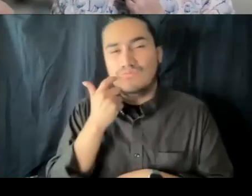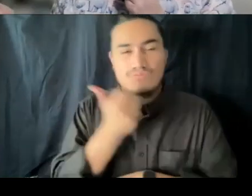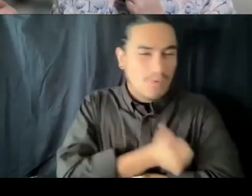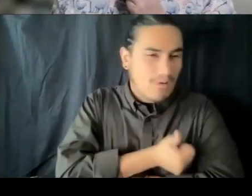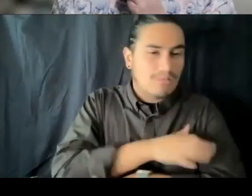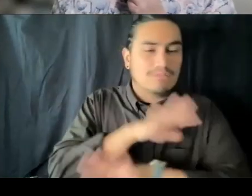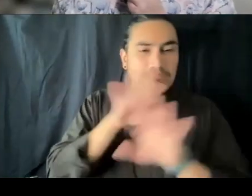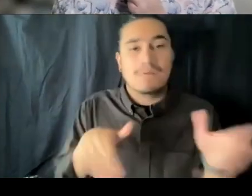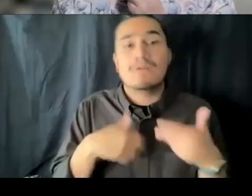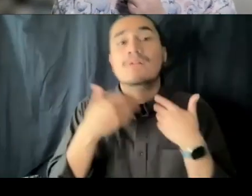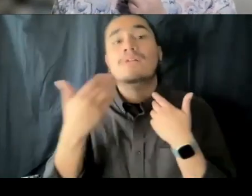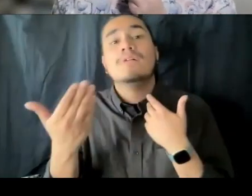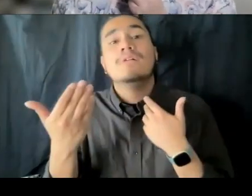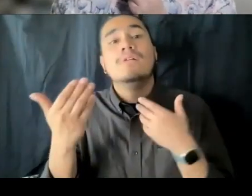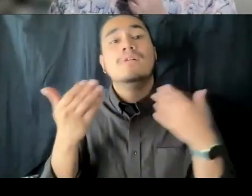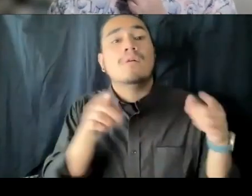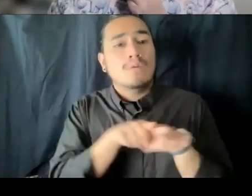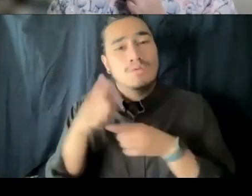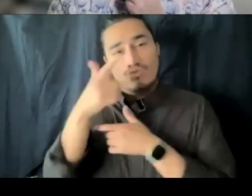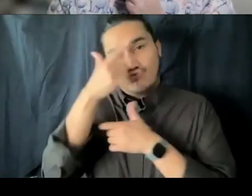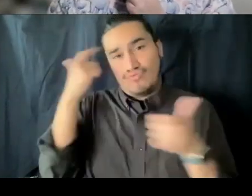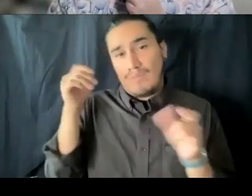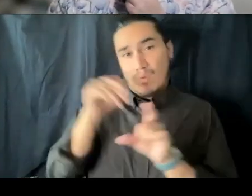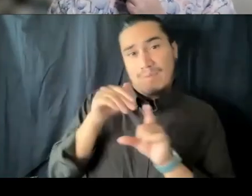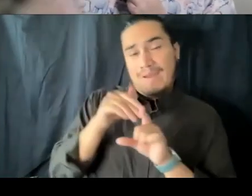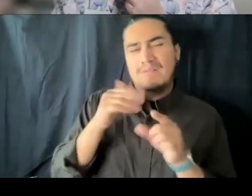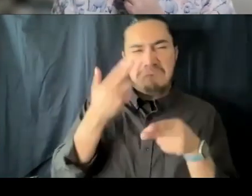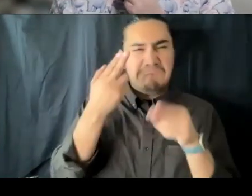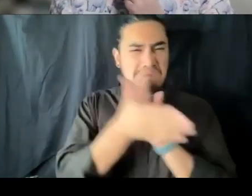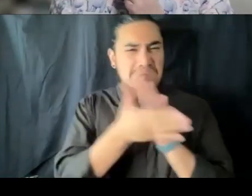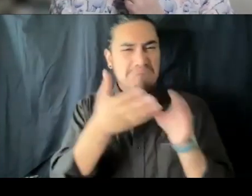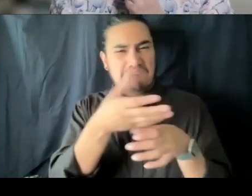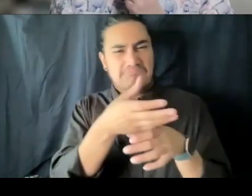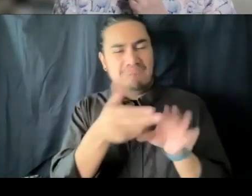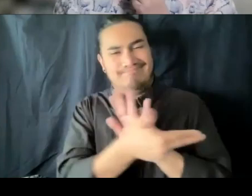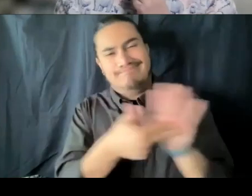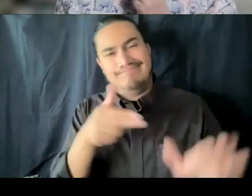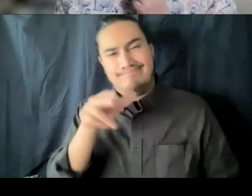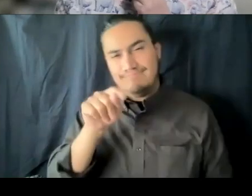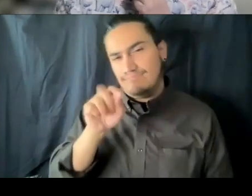what folks call triggers, and also an increased likelihood of suicidality.